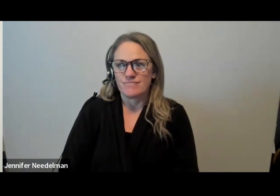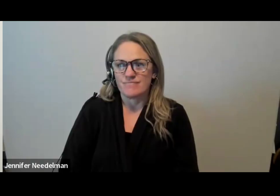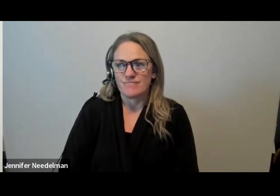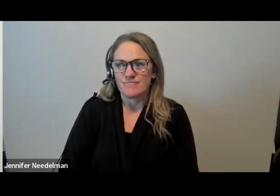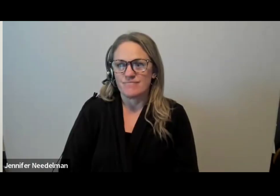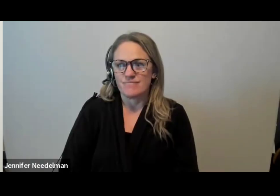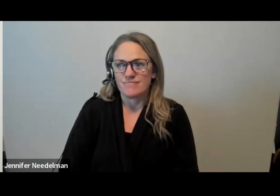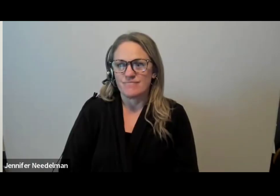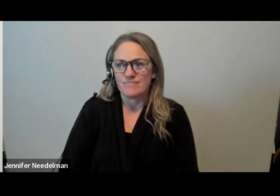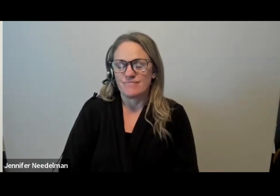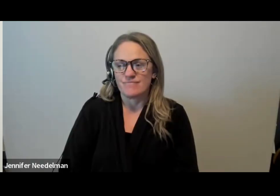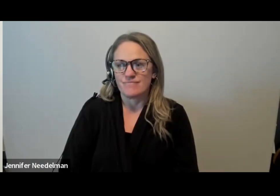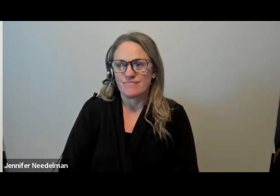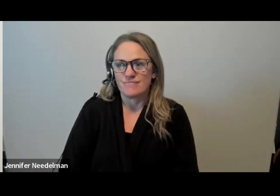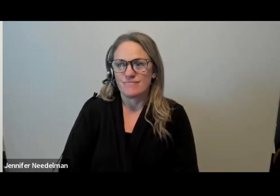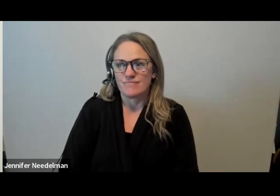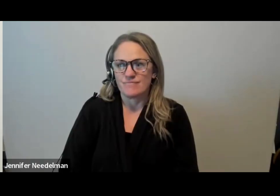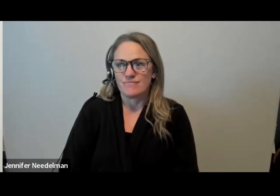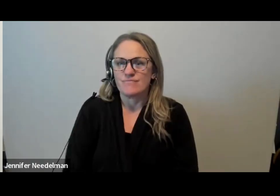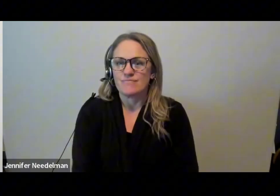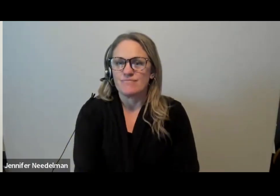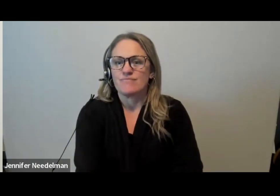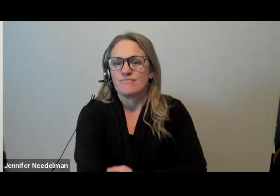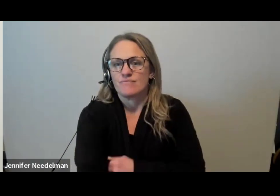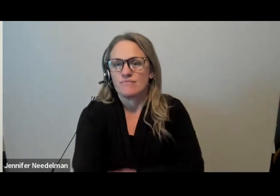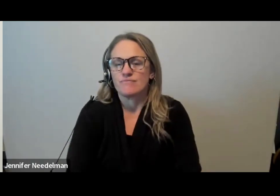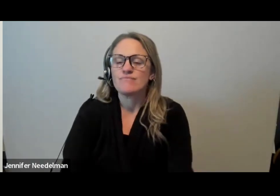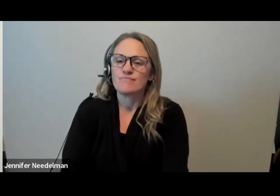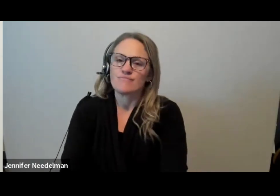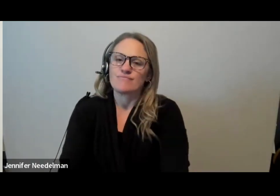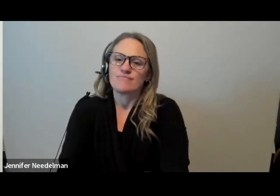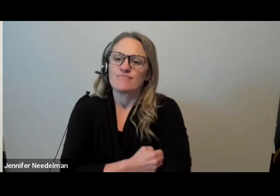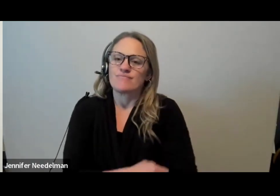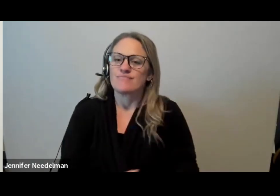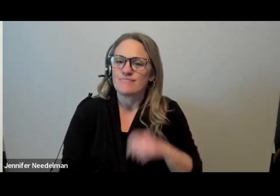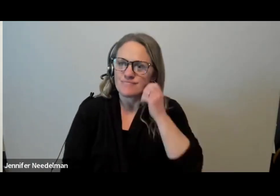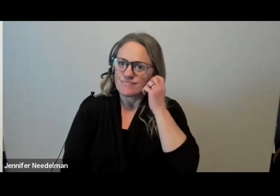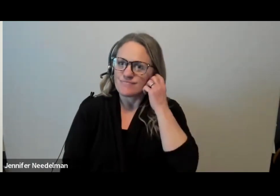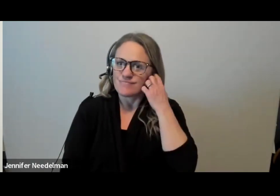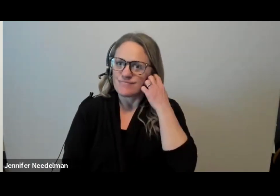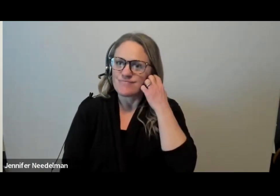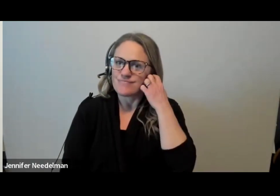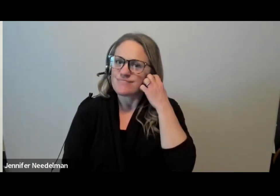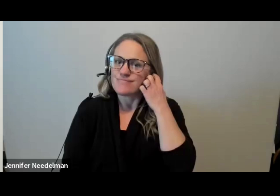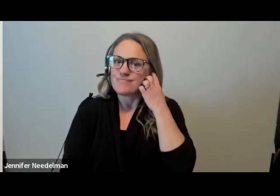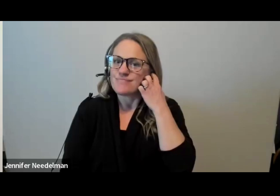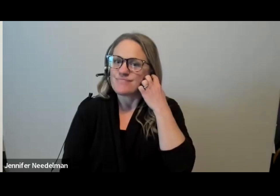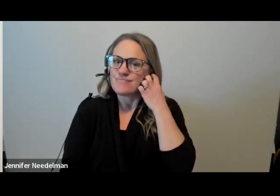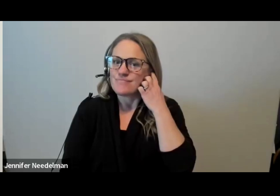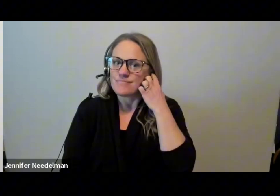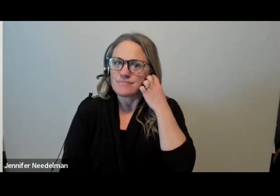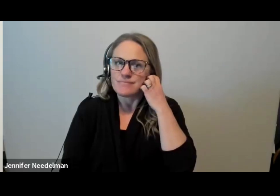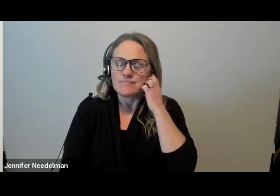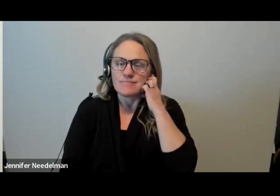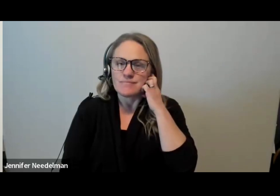doors to allow more people to come into the community. They've often experienced it themselves or they have a family member that's experienced it.